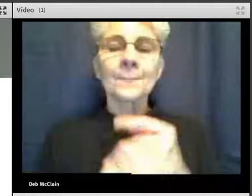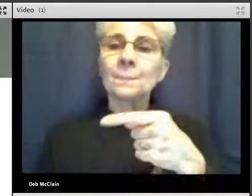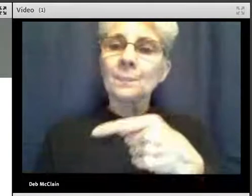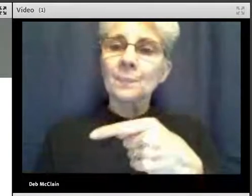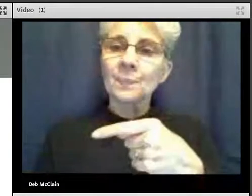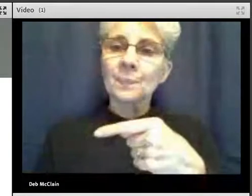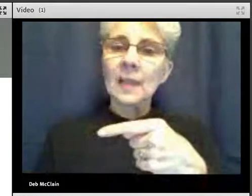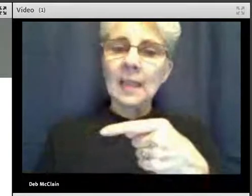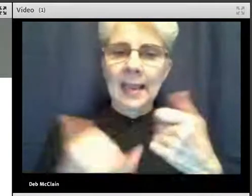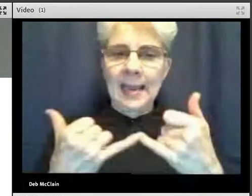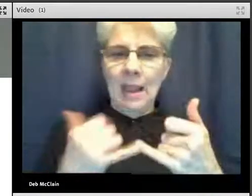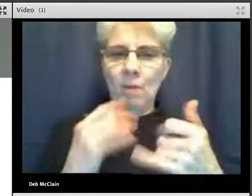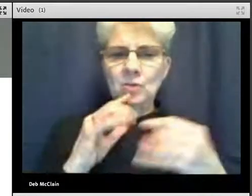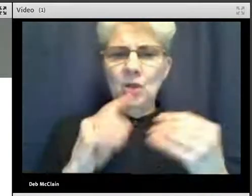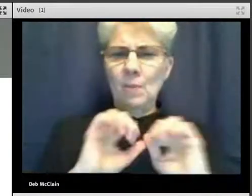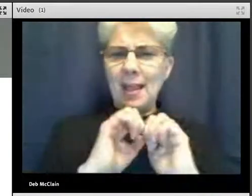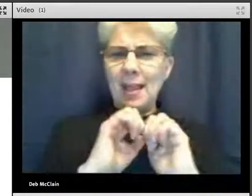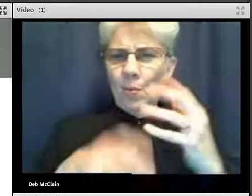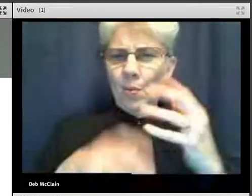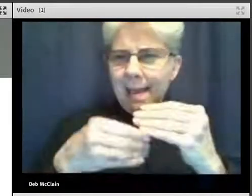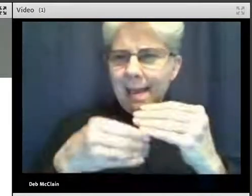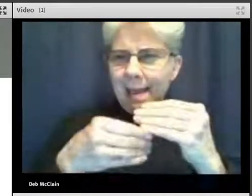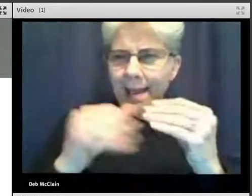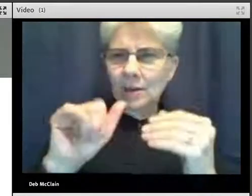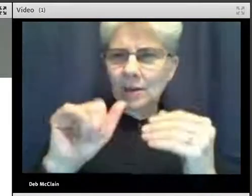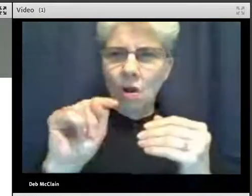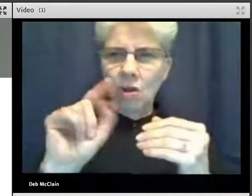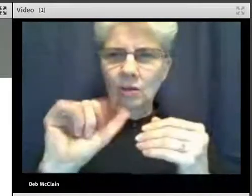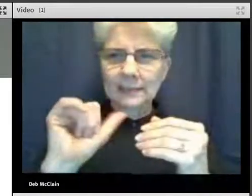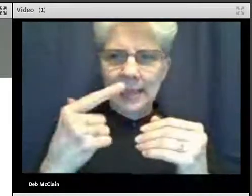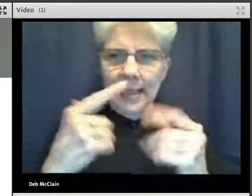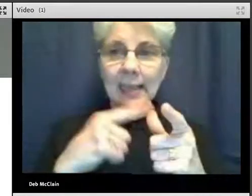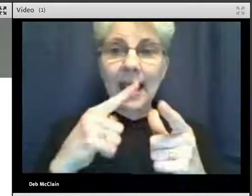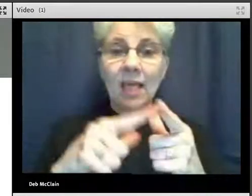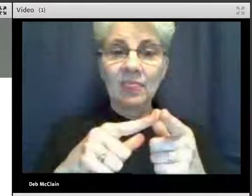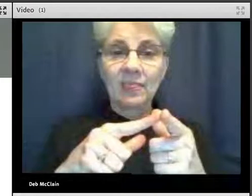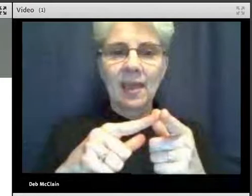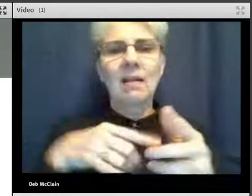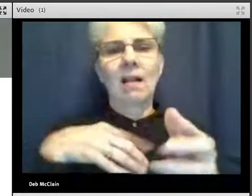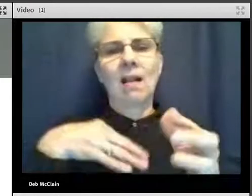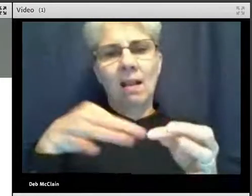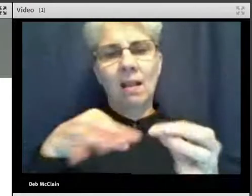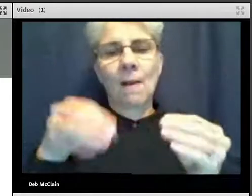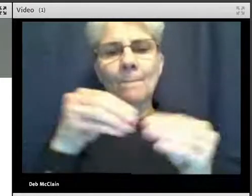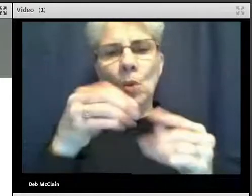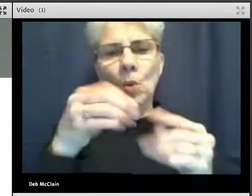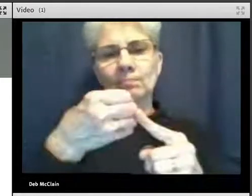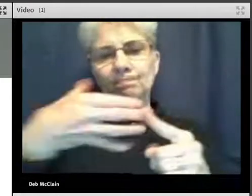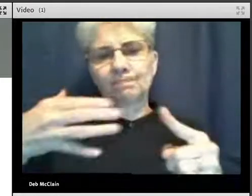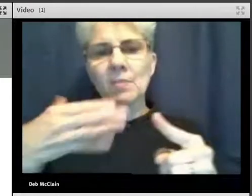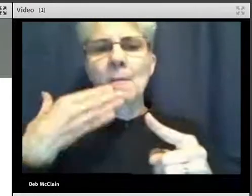So we're going to take a step back and talk about how you add them and then we'll go back into best practices and how you make them good.